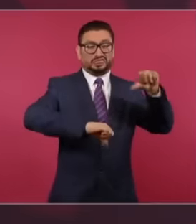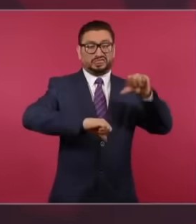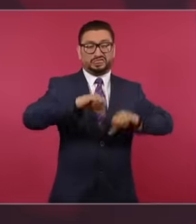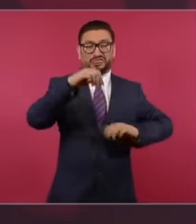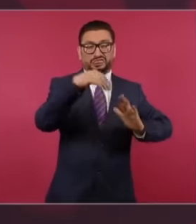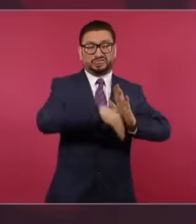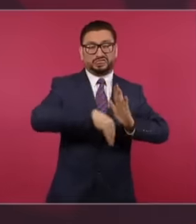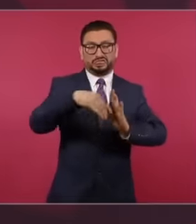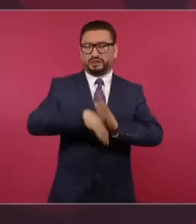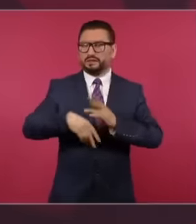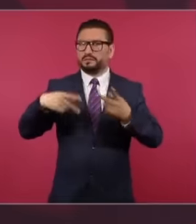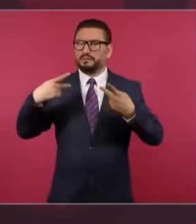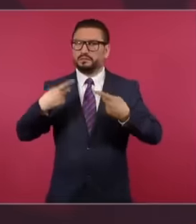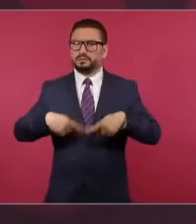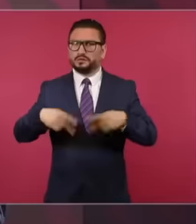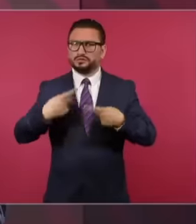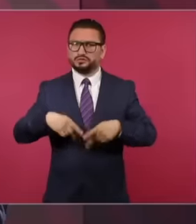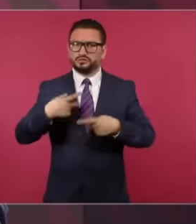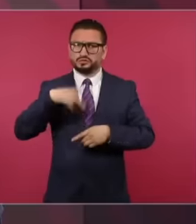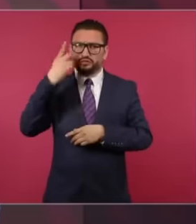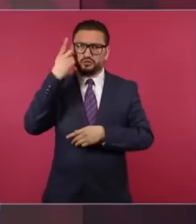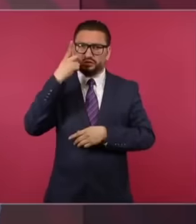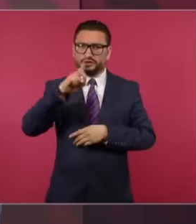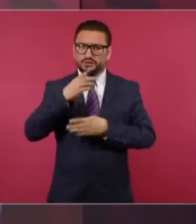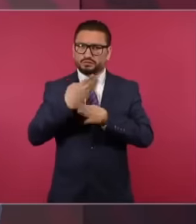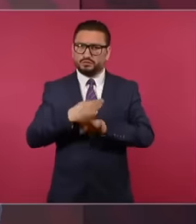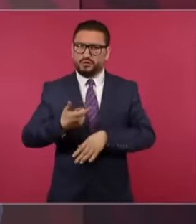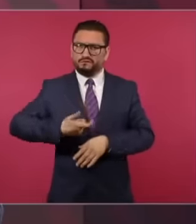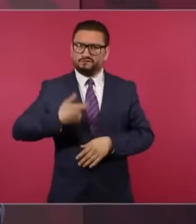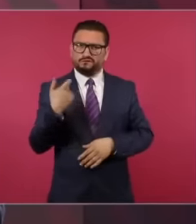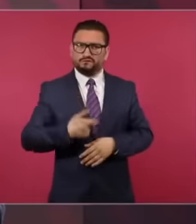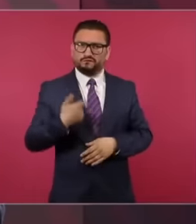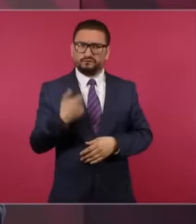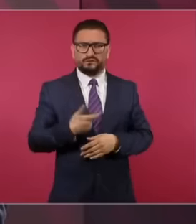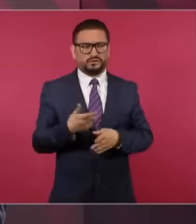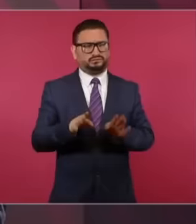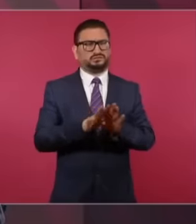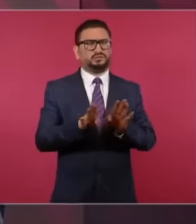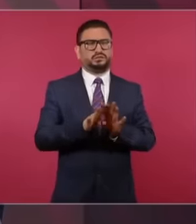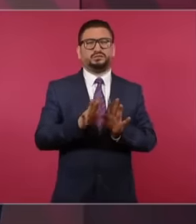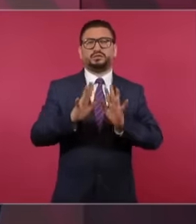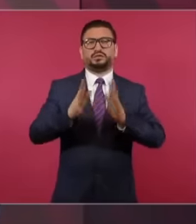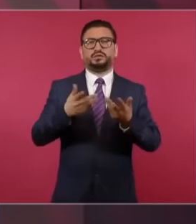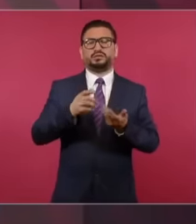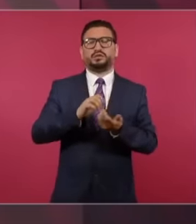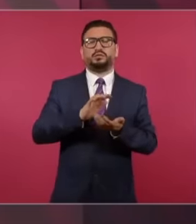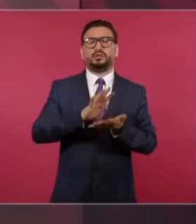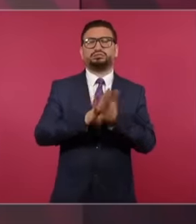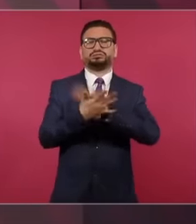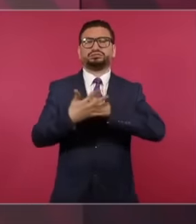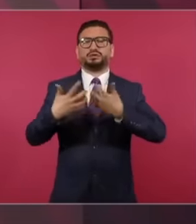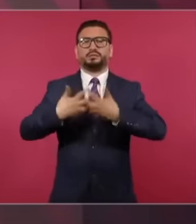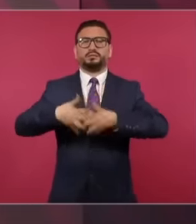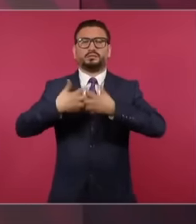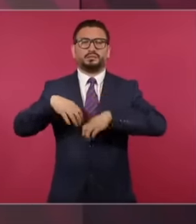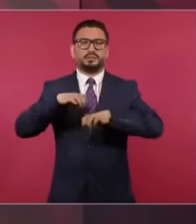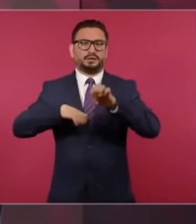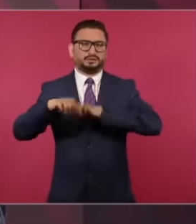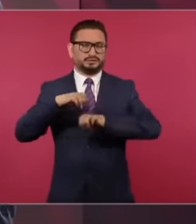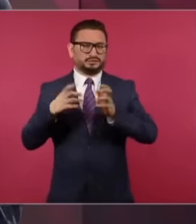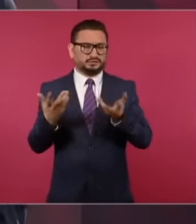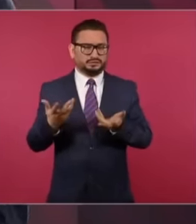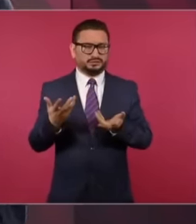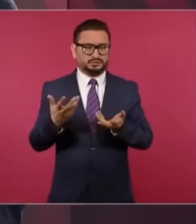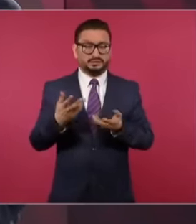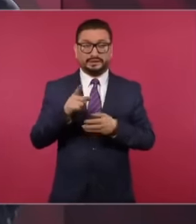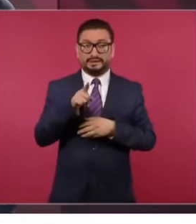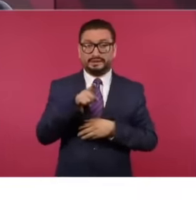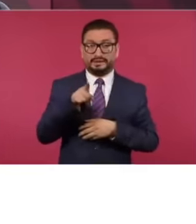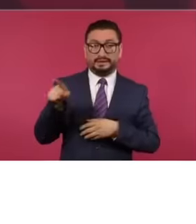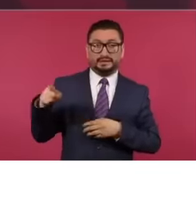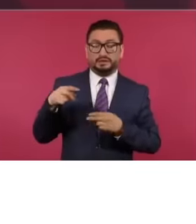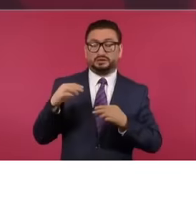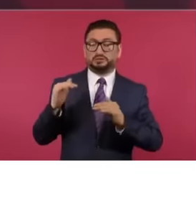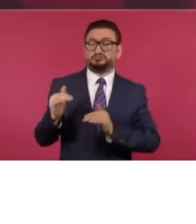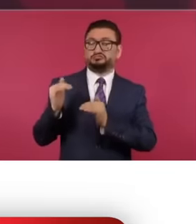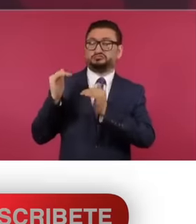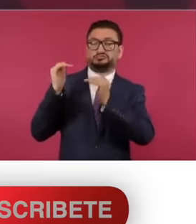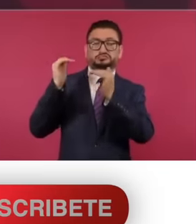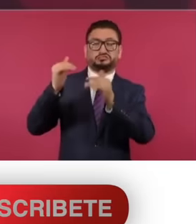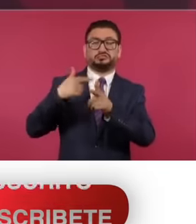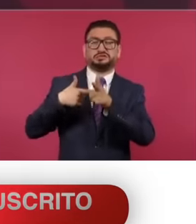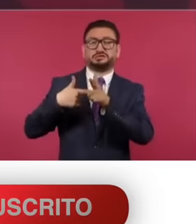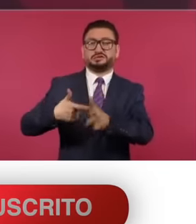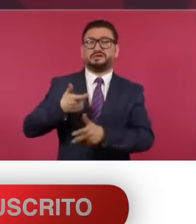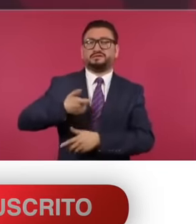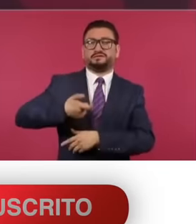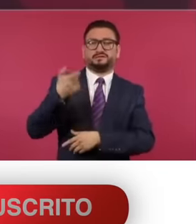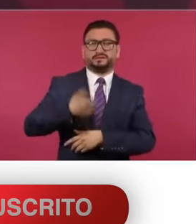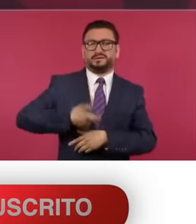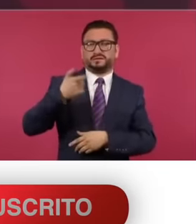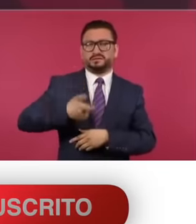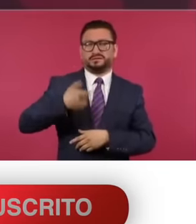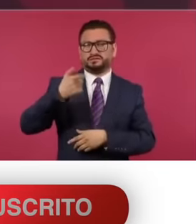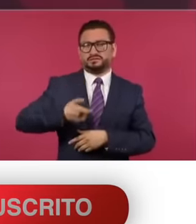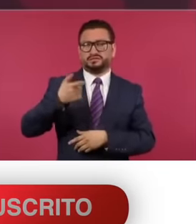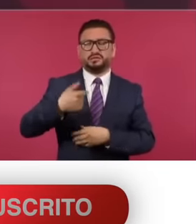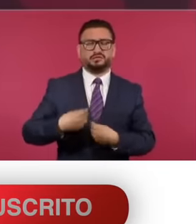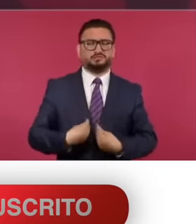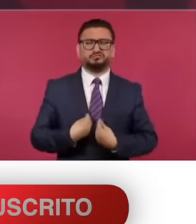rich bankers are already companies where they continue to maintain the same lifestyle and those at